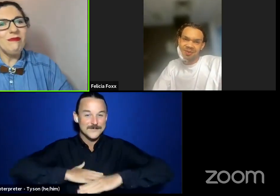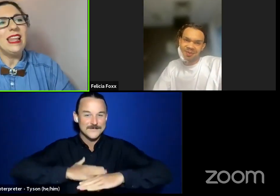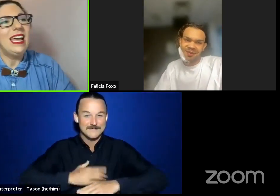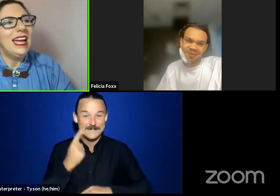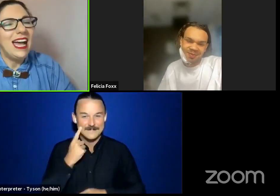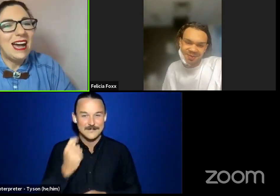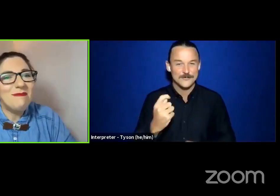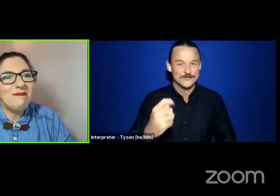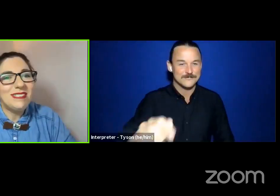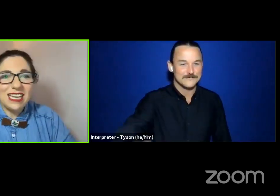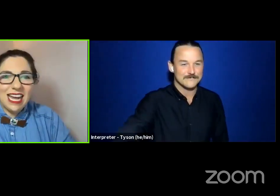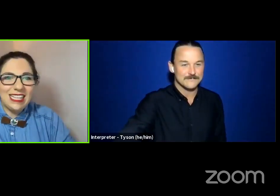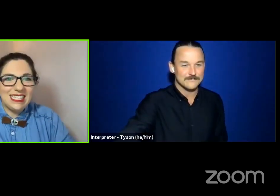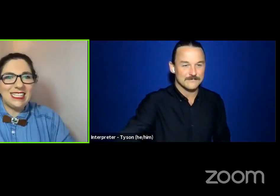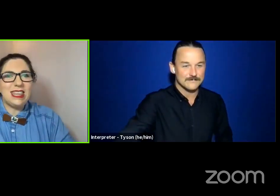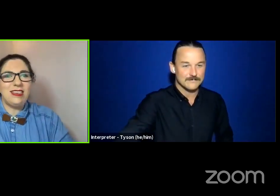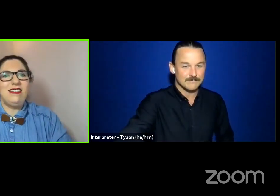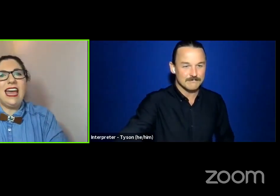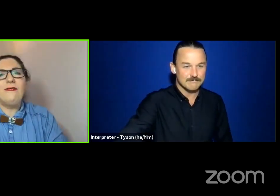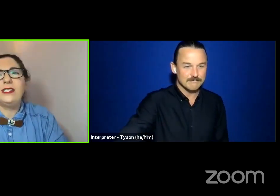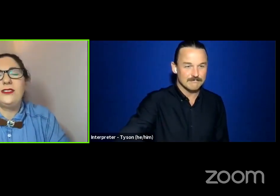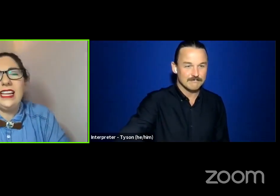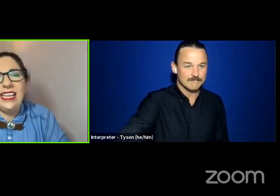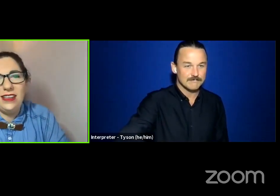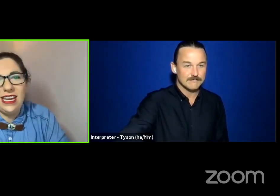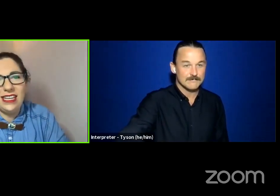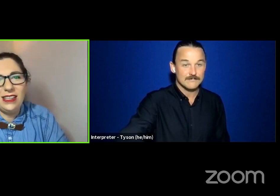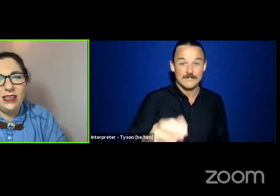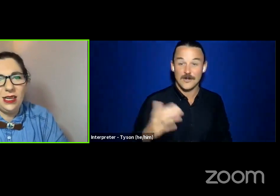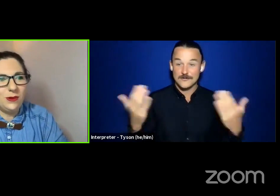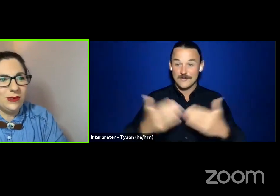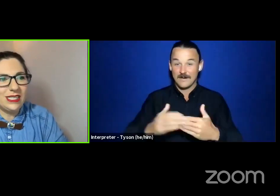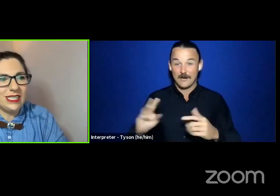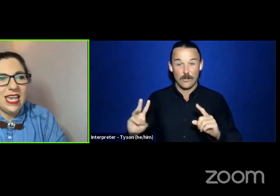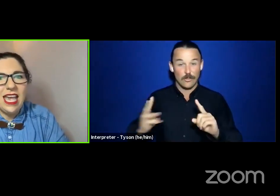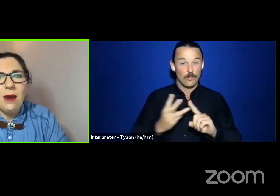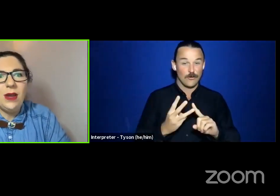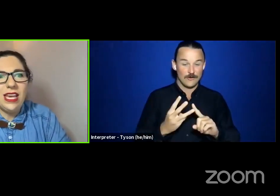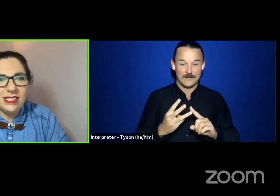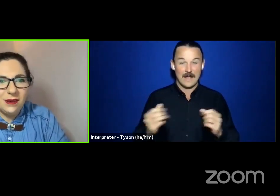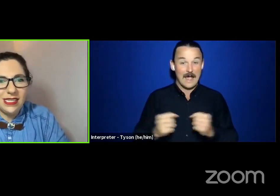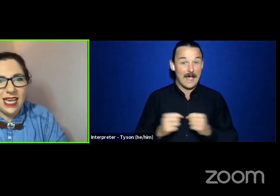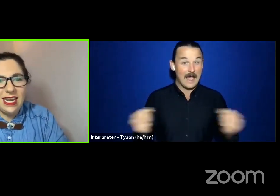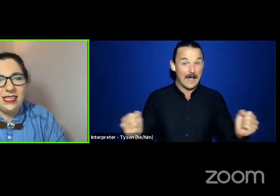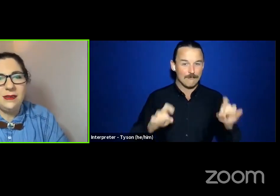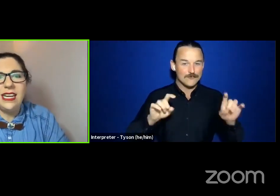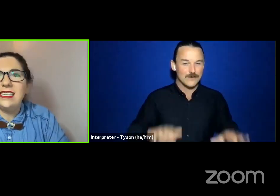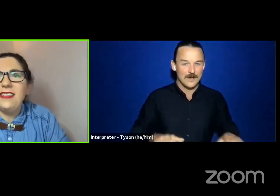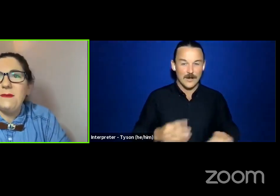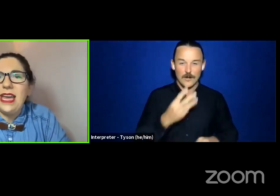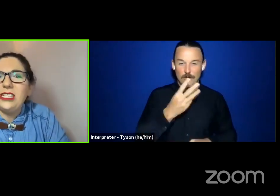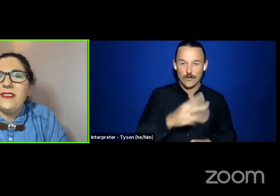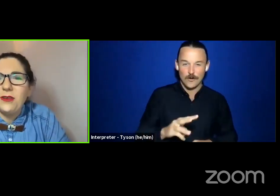well Thank you so much for that. Welcome, and we'll see you soon. And tonight, this is the third. d out for Australia 30 under 30